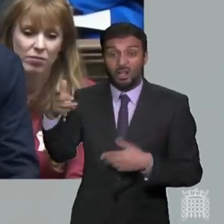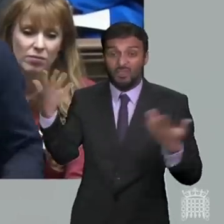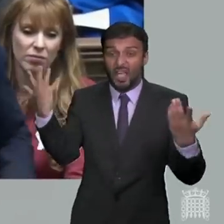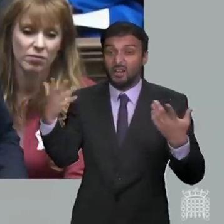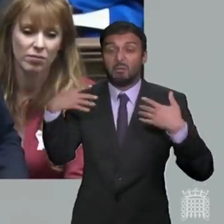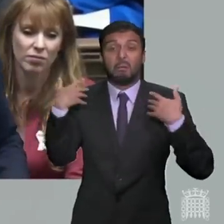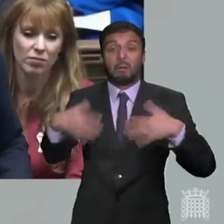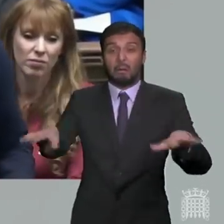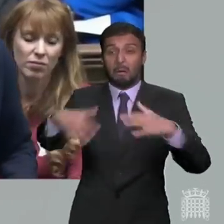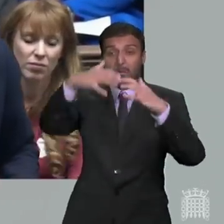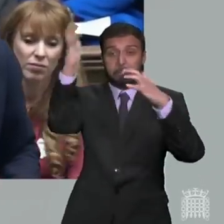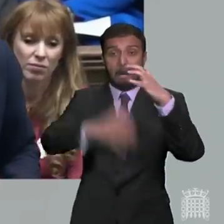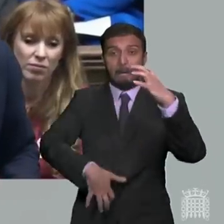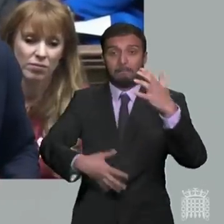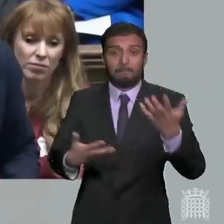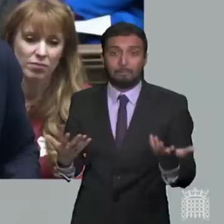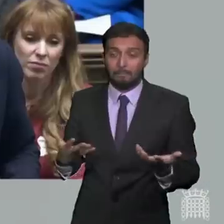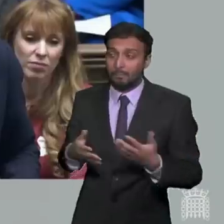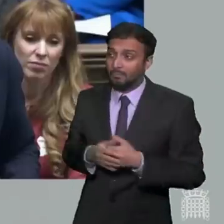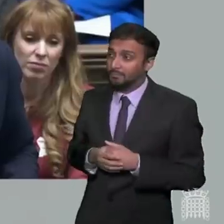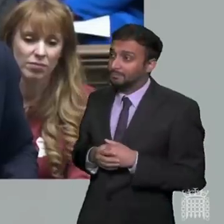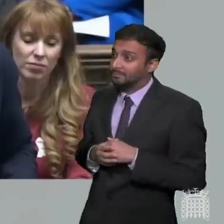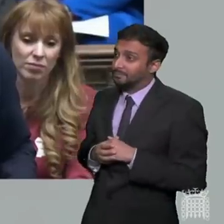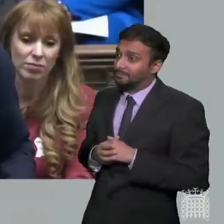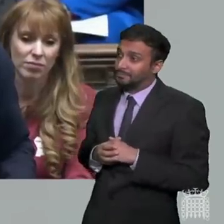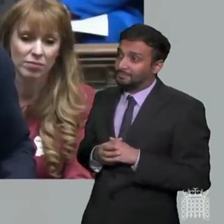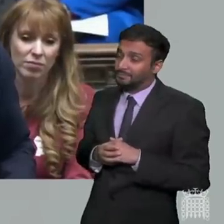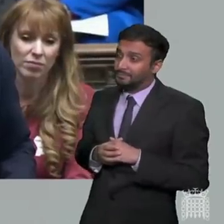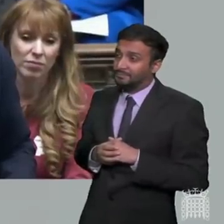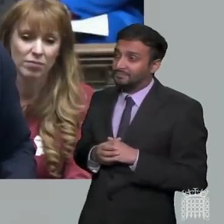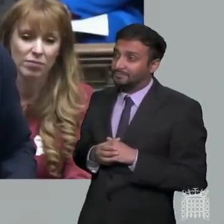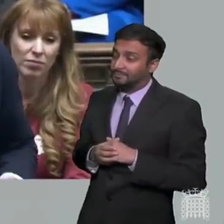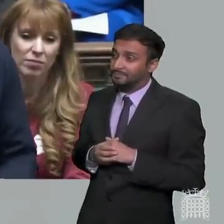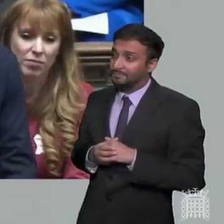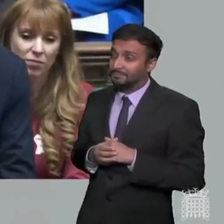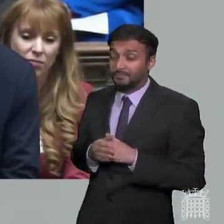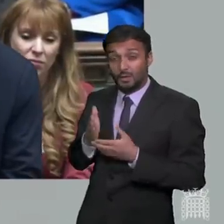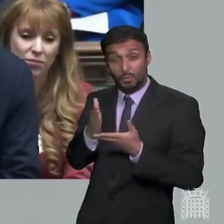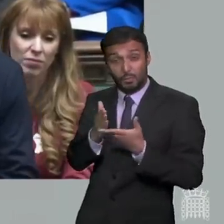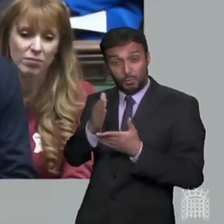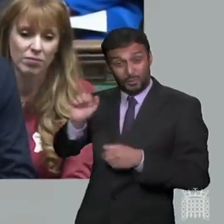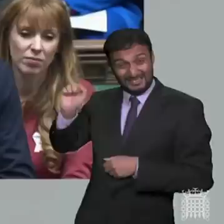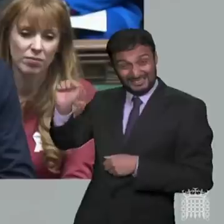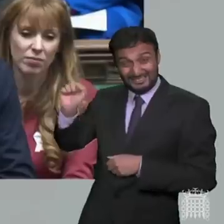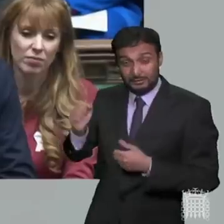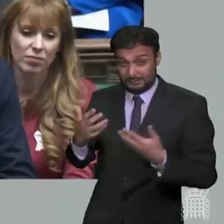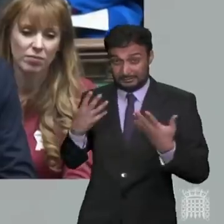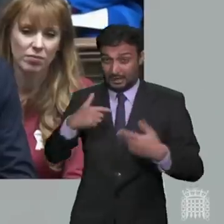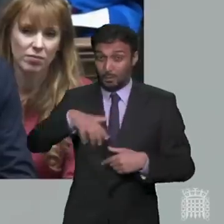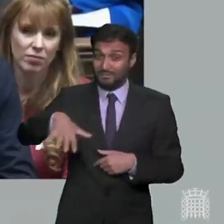And because of the changes he has made, a typical household will end up with tax increases of £1,400.